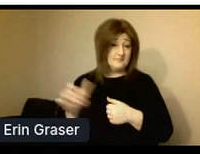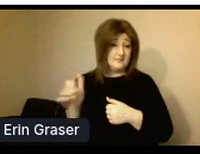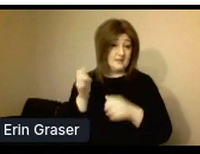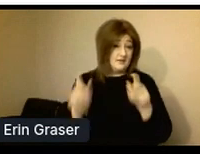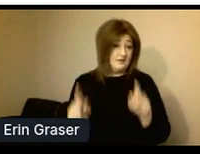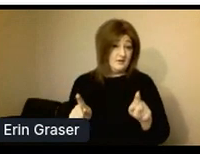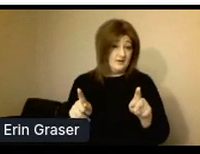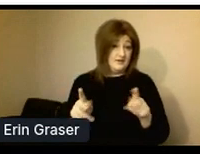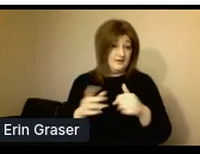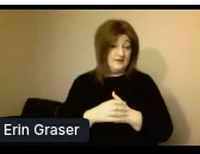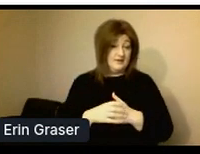Anyone?